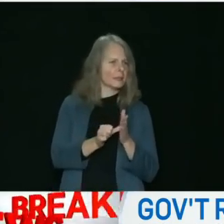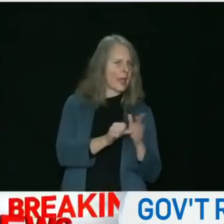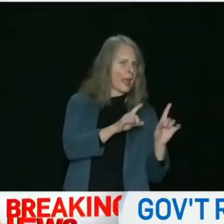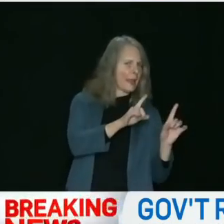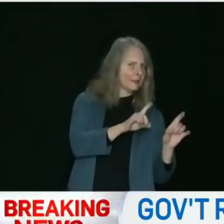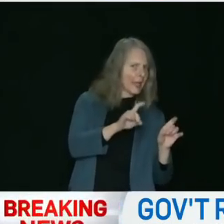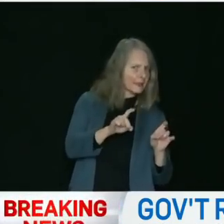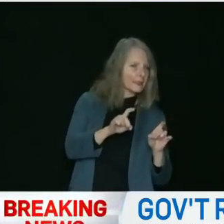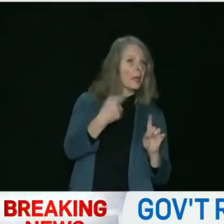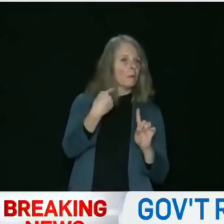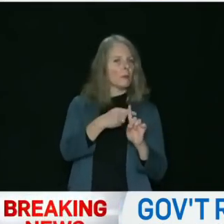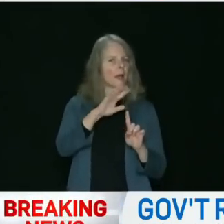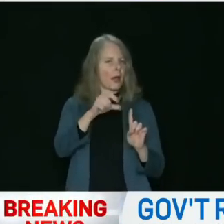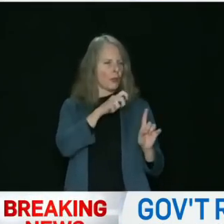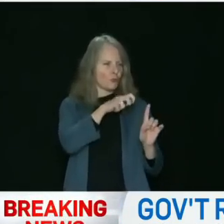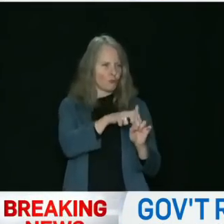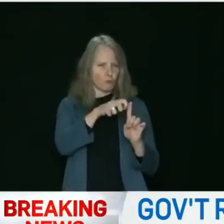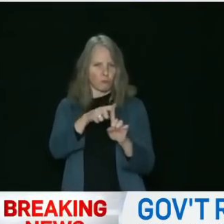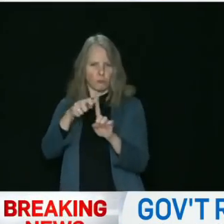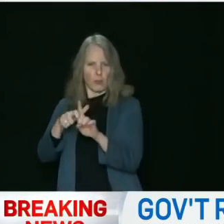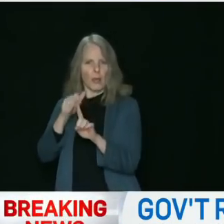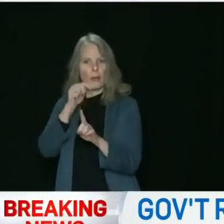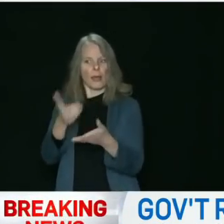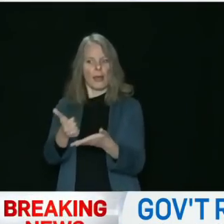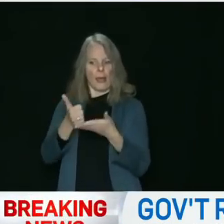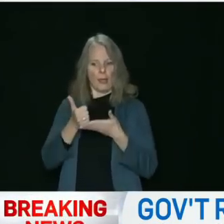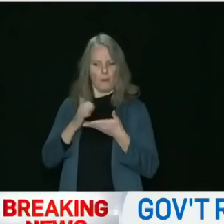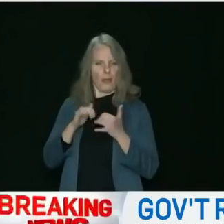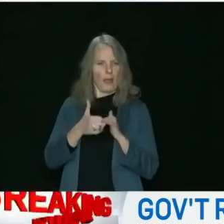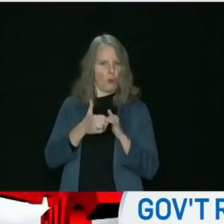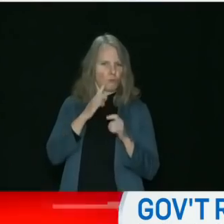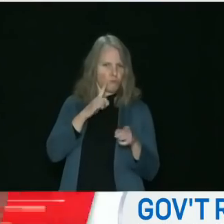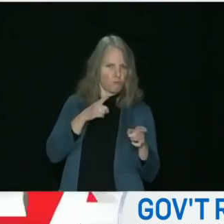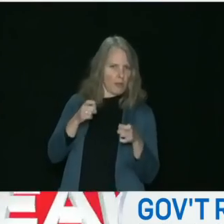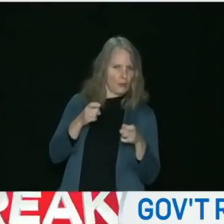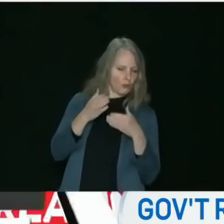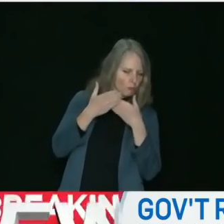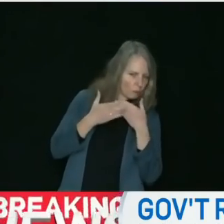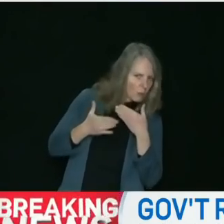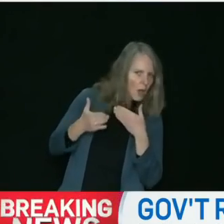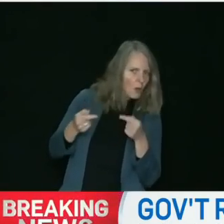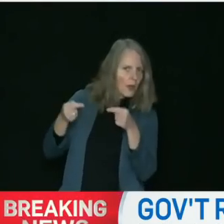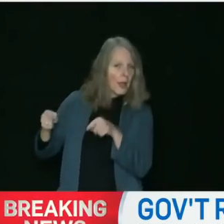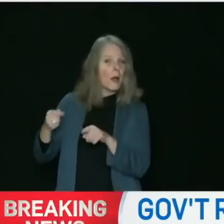UNDERESTIMATED, THE PRESENCE IS